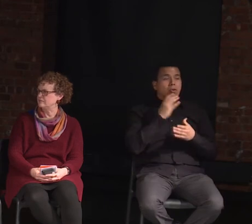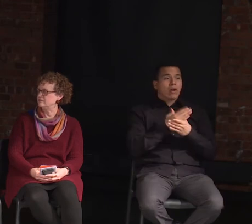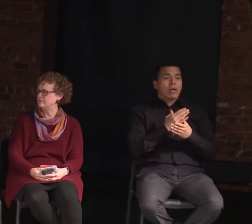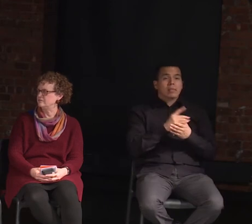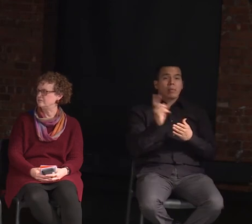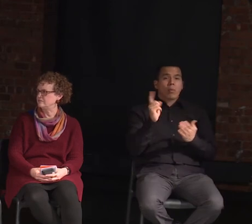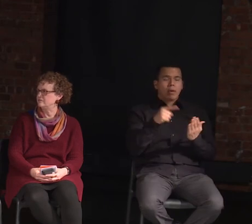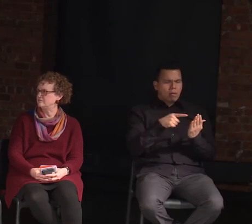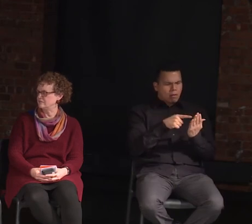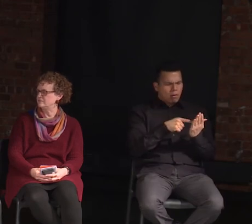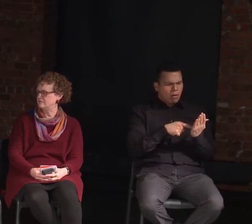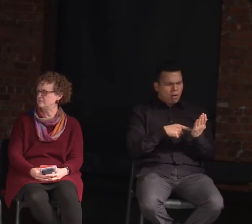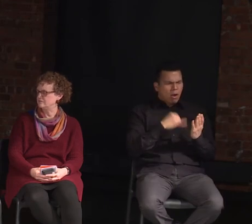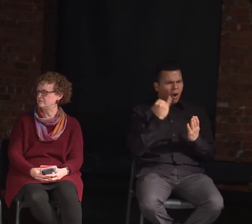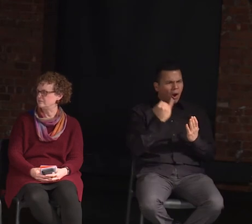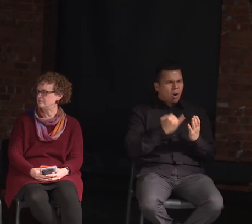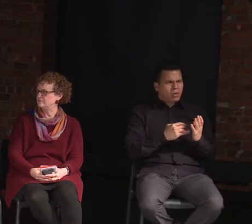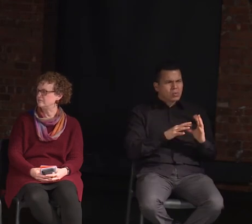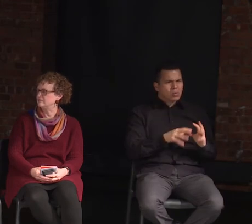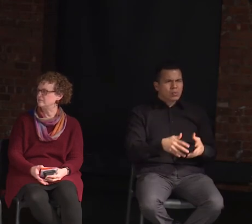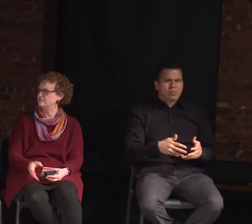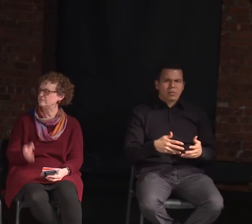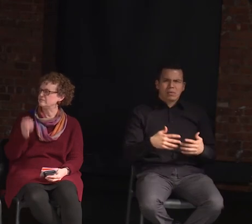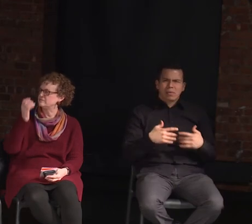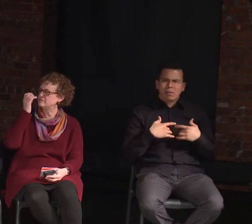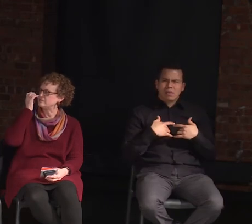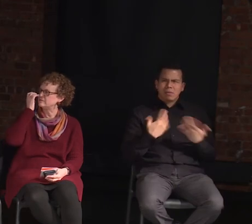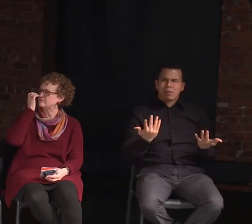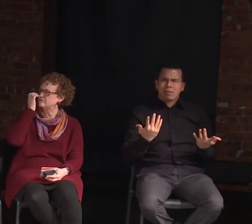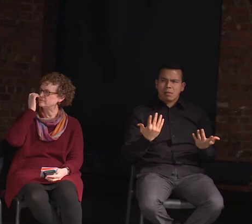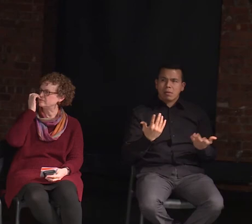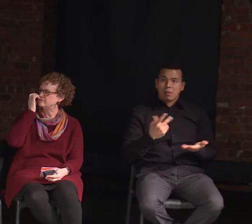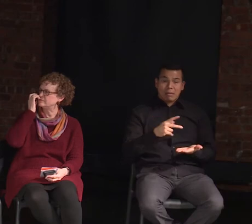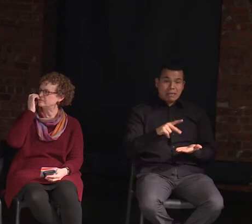It's just heartbreaking, and in dance has been pretty bad.